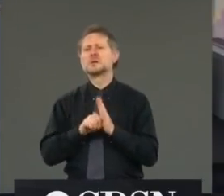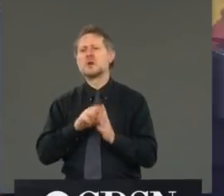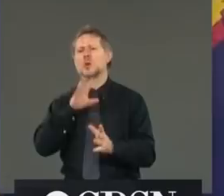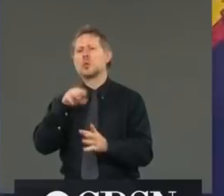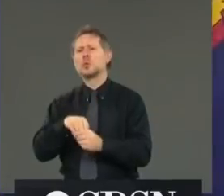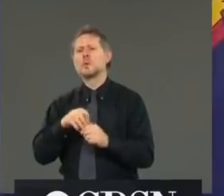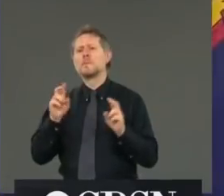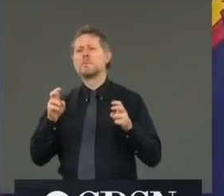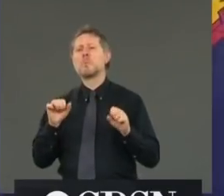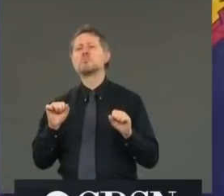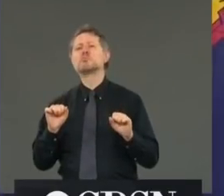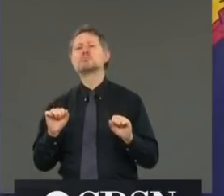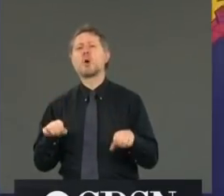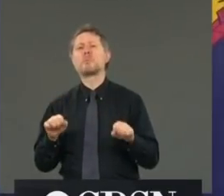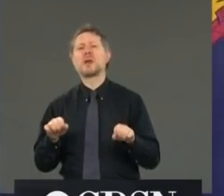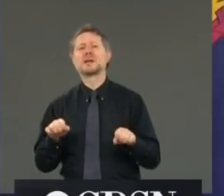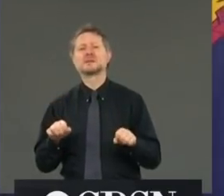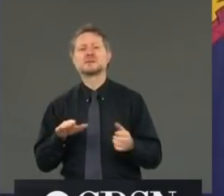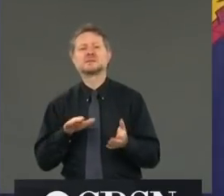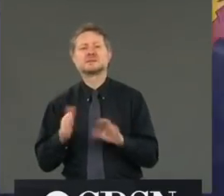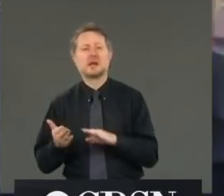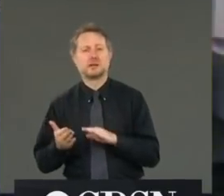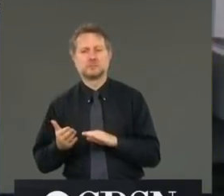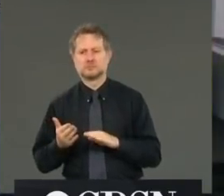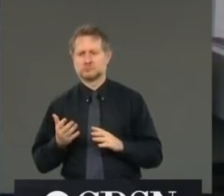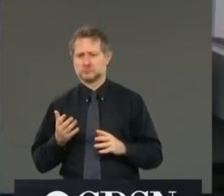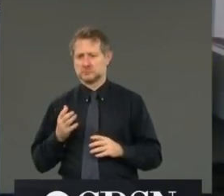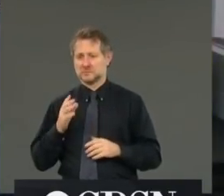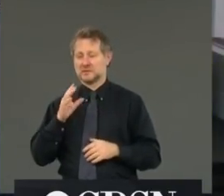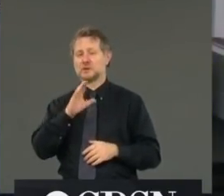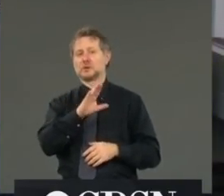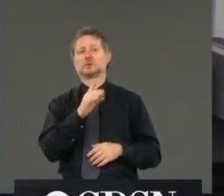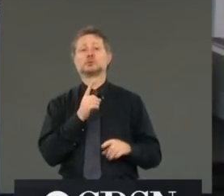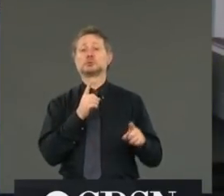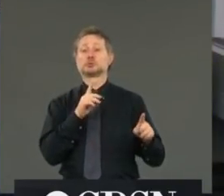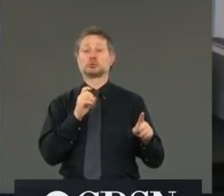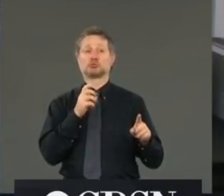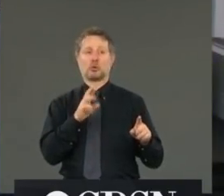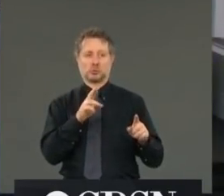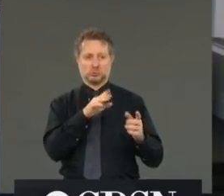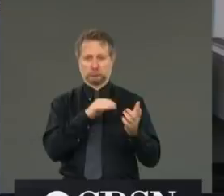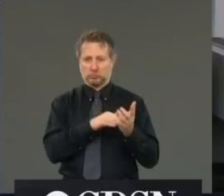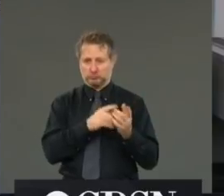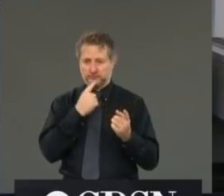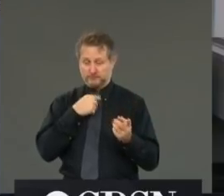THE STATE'S NUMBERS ON THE DASHBOARD ARE ABOUT 23,000, NEW YORK CITY SAYS THAT THERE ARE